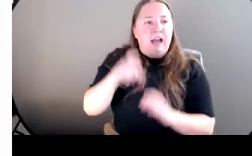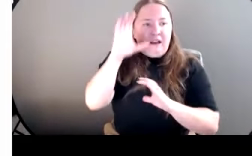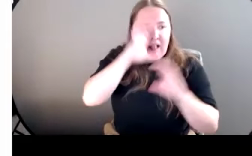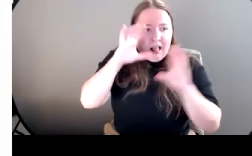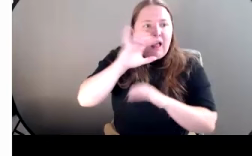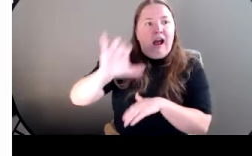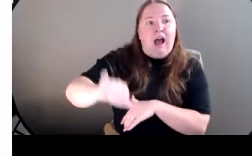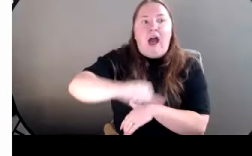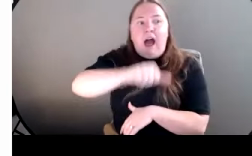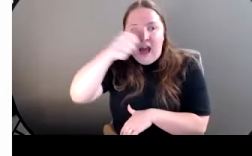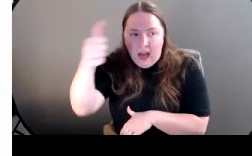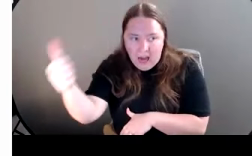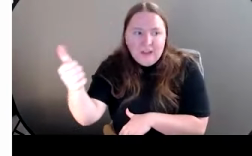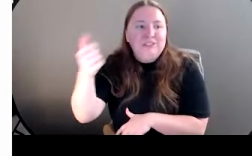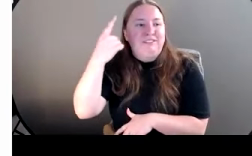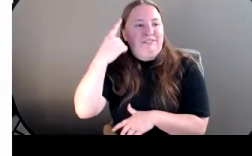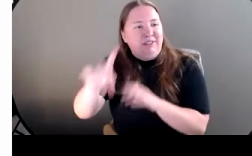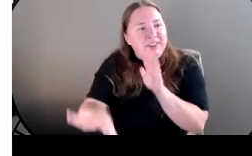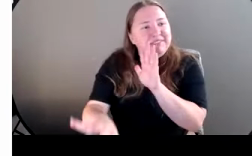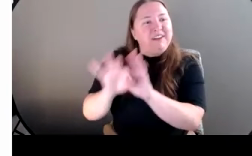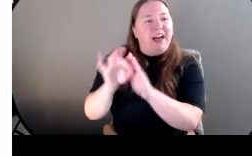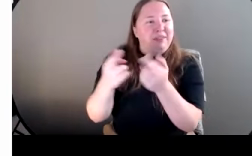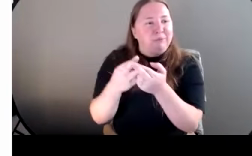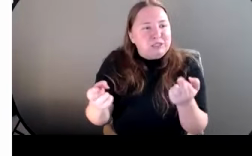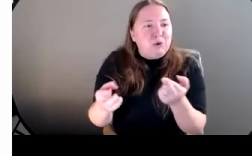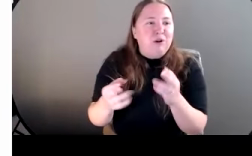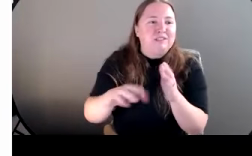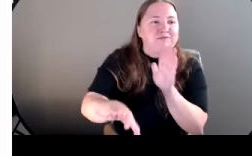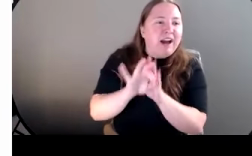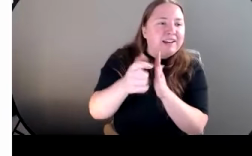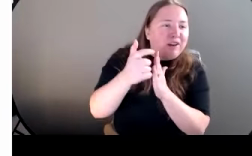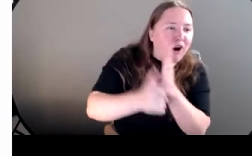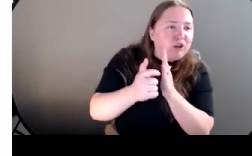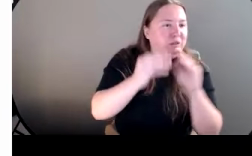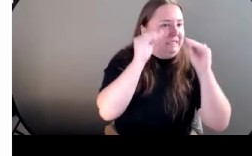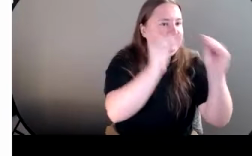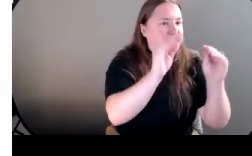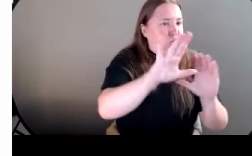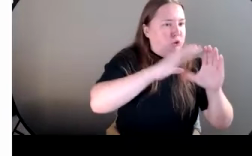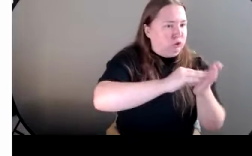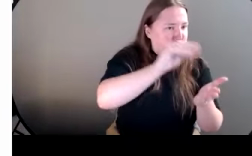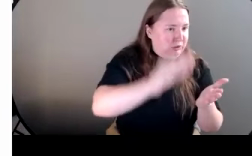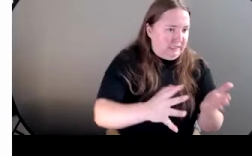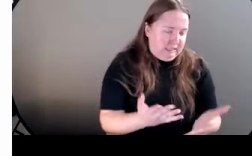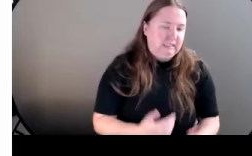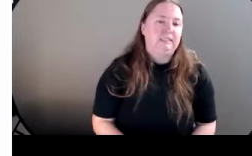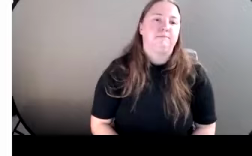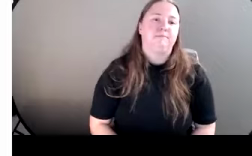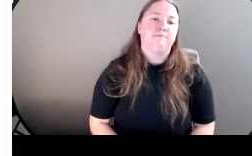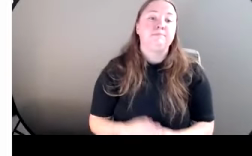You have to come up with it on your own, or find an outside article to give your students. Using OER